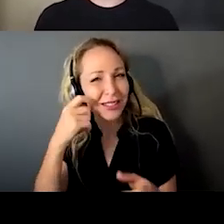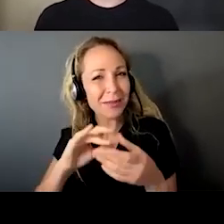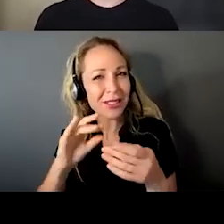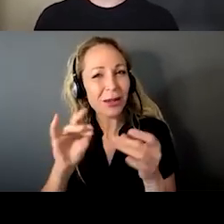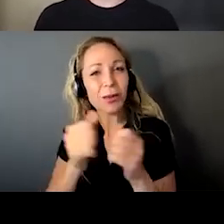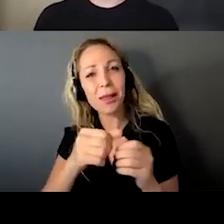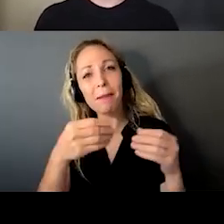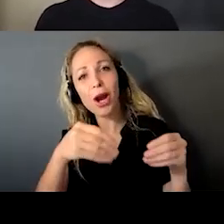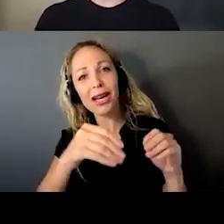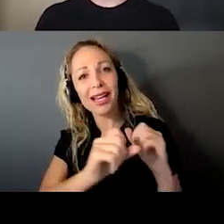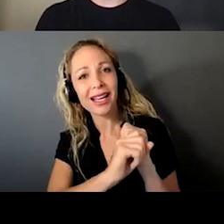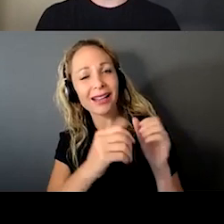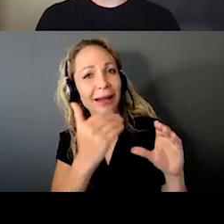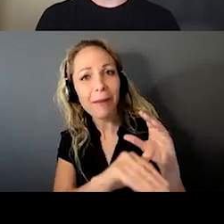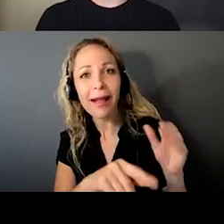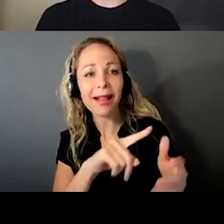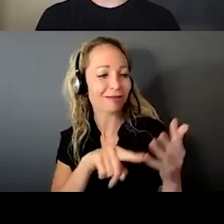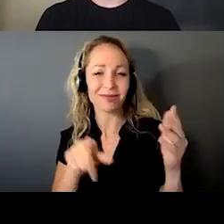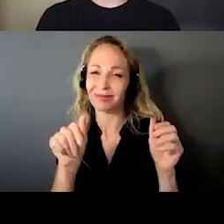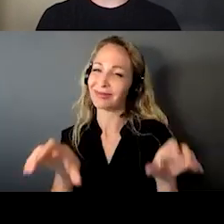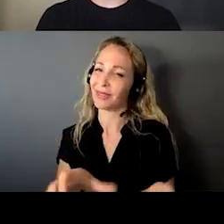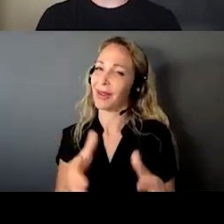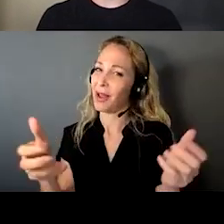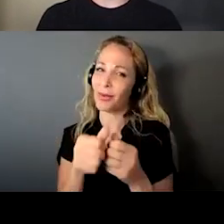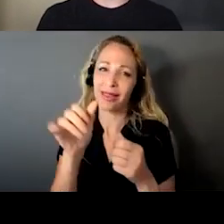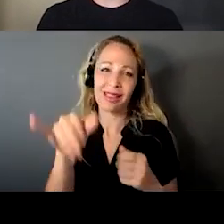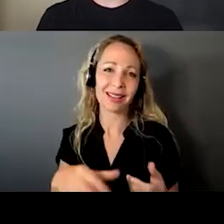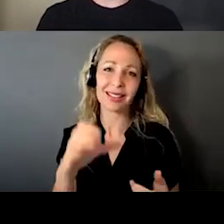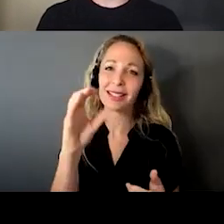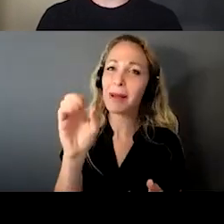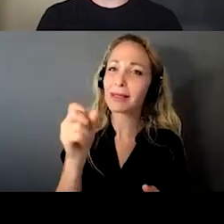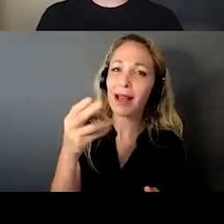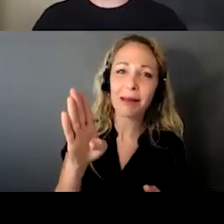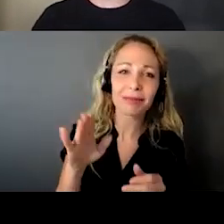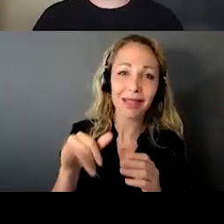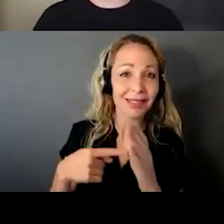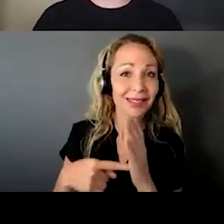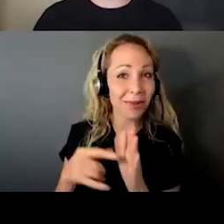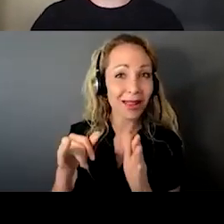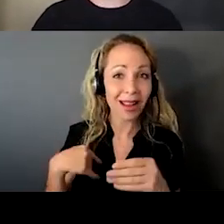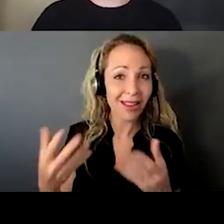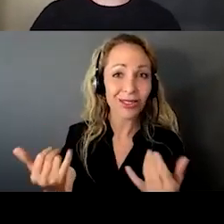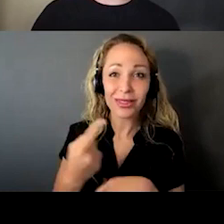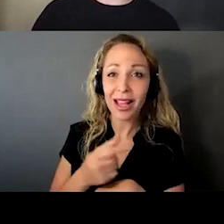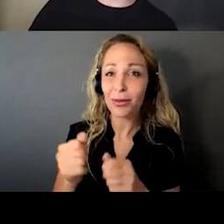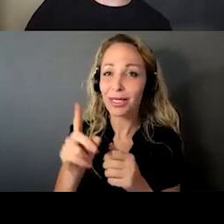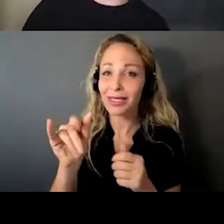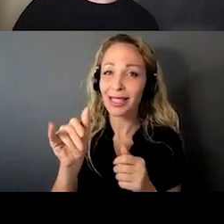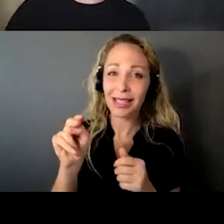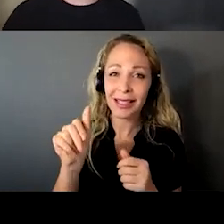YOU CAN DO A WHOLE LOT WITH IT AND THE CMS EXAMPLE CREATING DYNAMIC PAGES BASED ON IT.